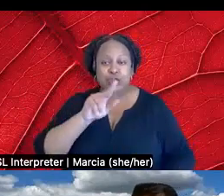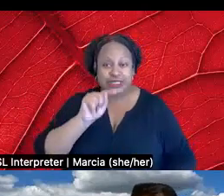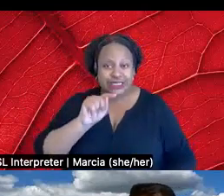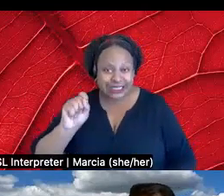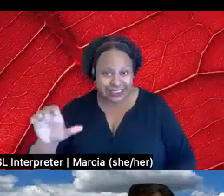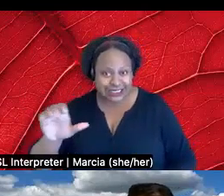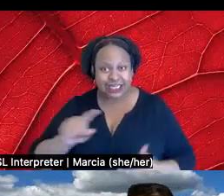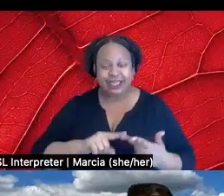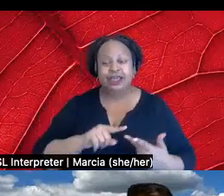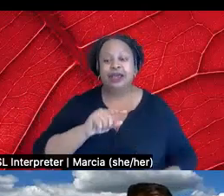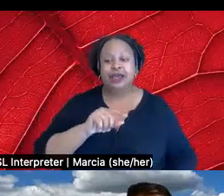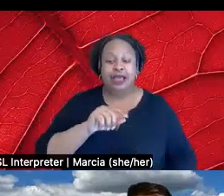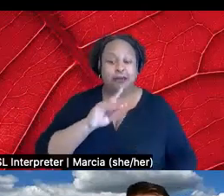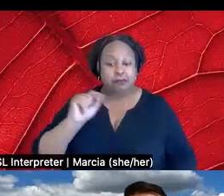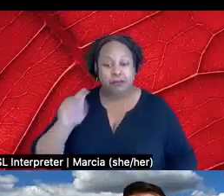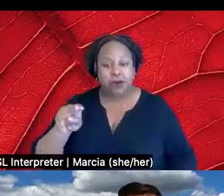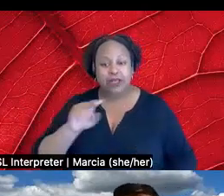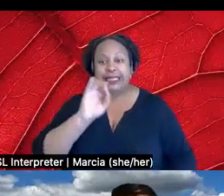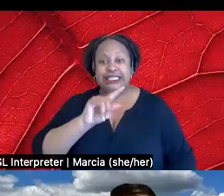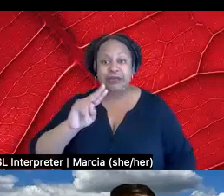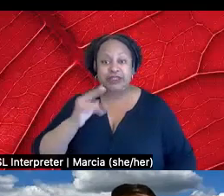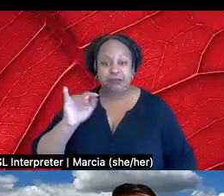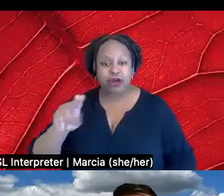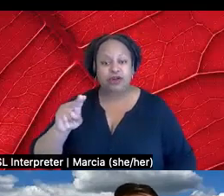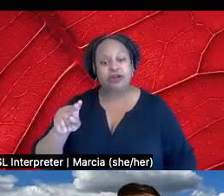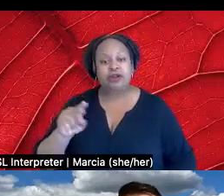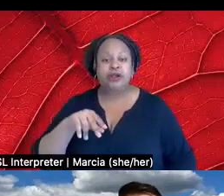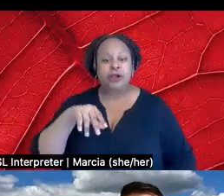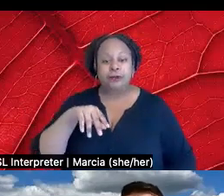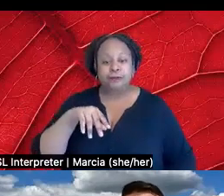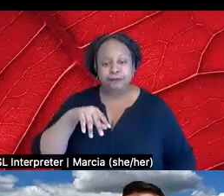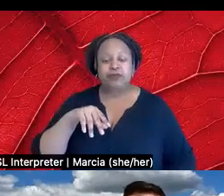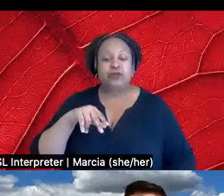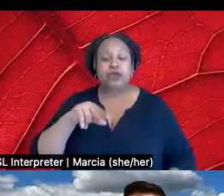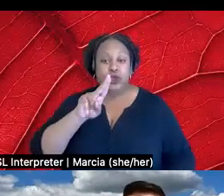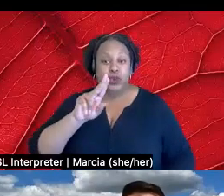Mississauga for their encouragement of this conference and their financial contributions